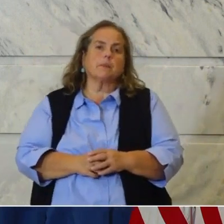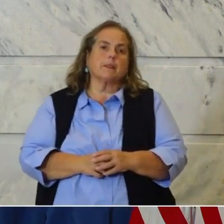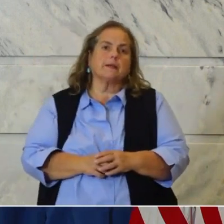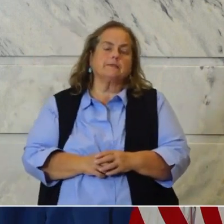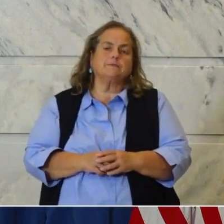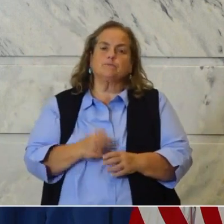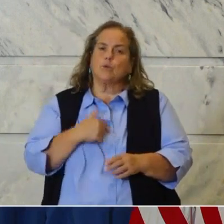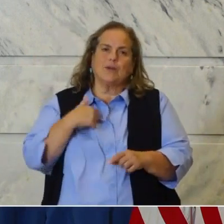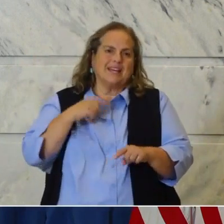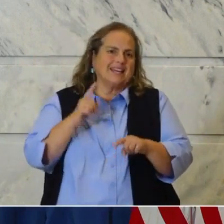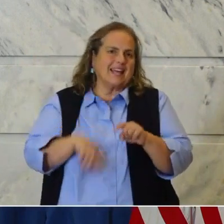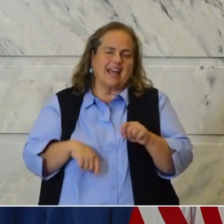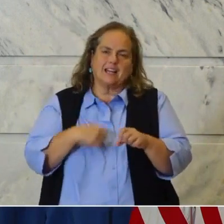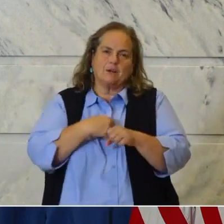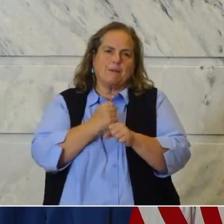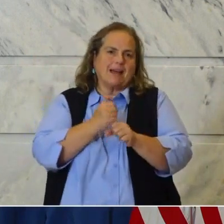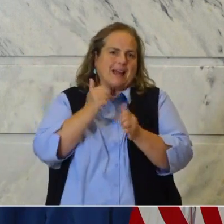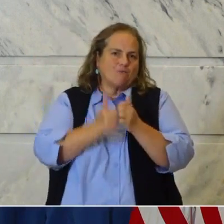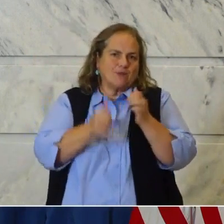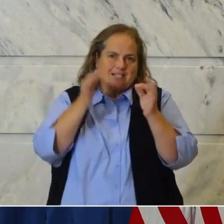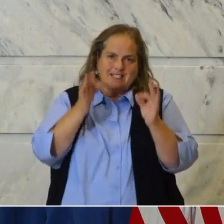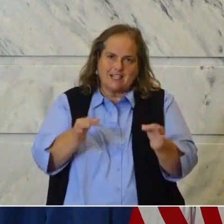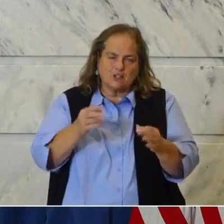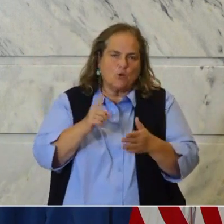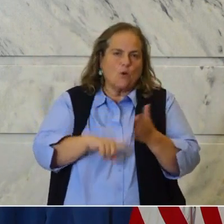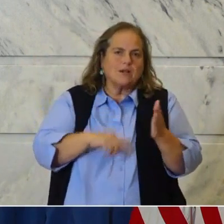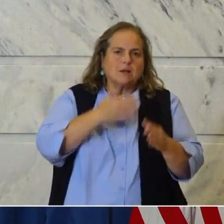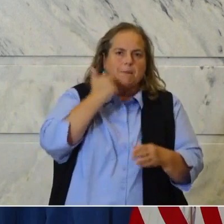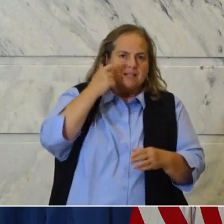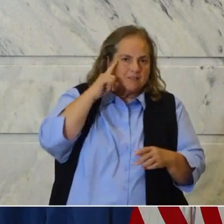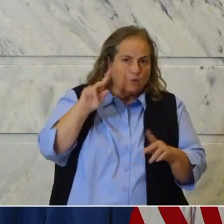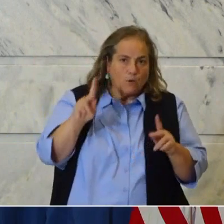but we can't be making every decision for what's best for folks out of the